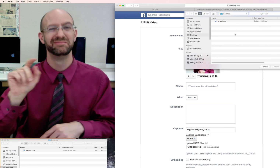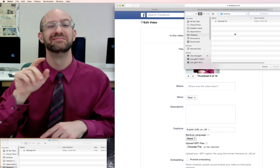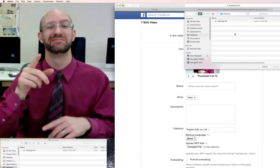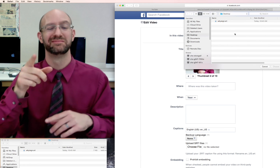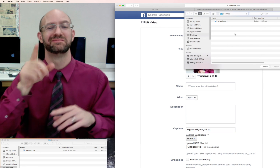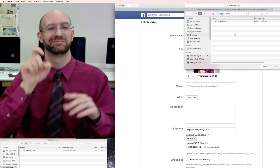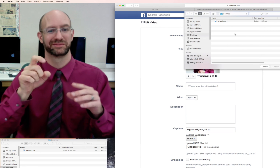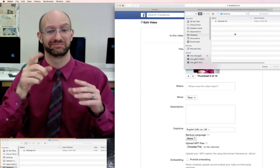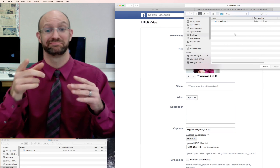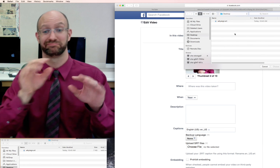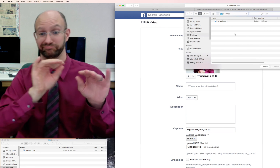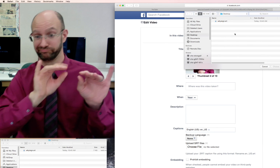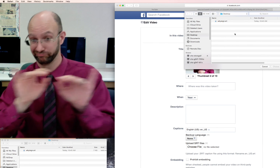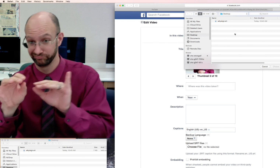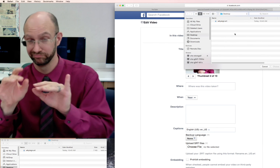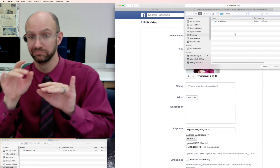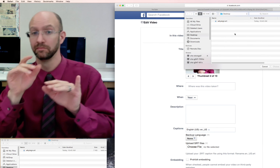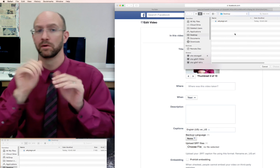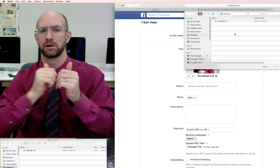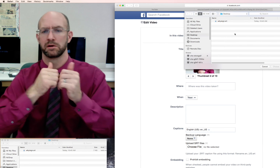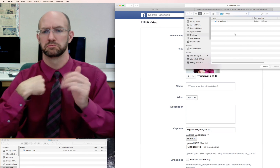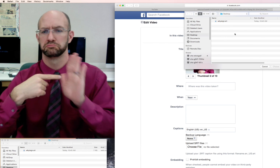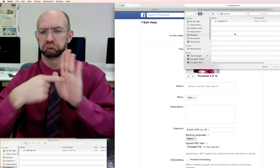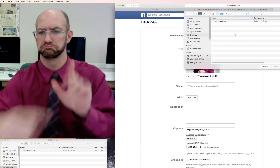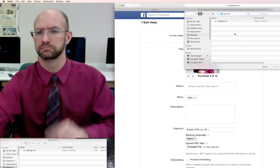You will need to do that and I will show you how.